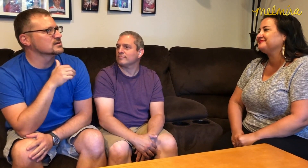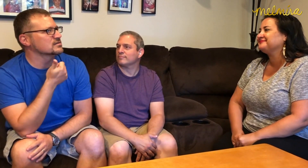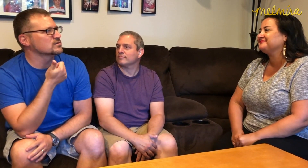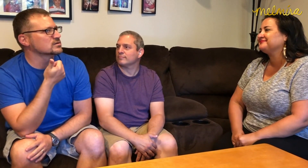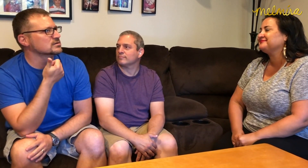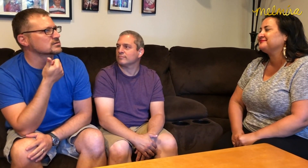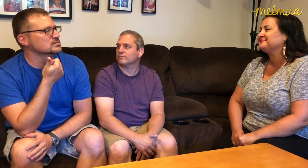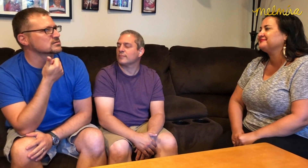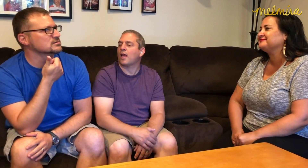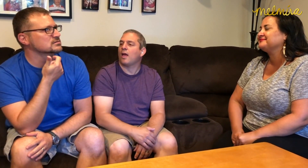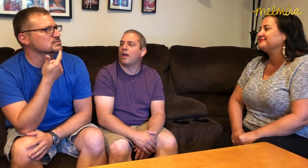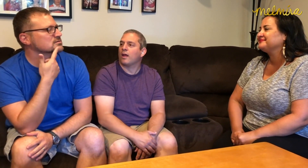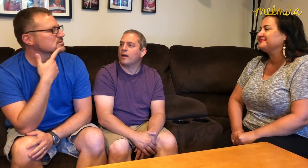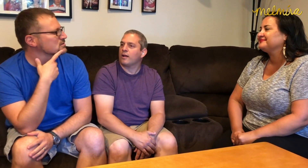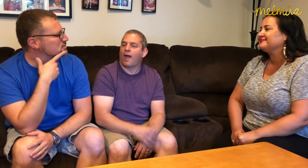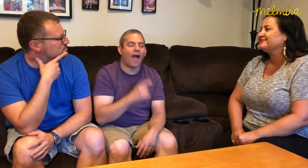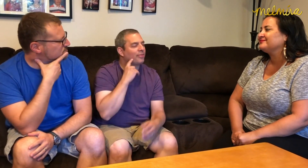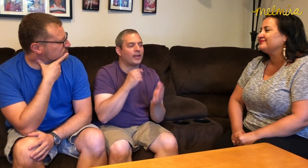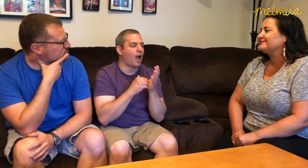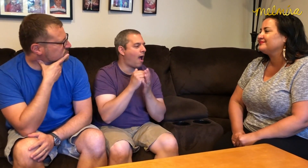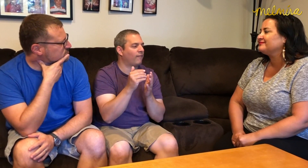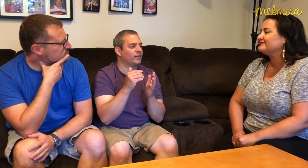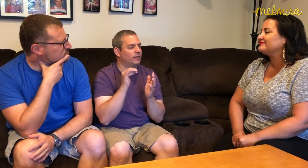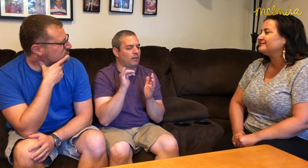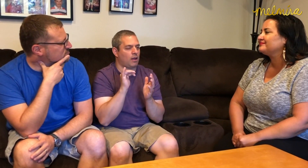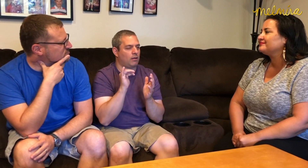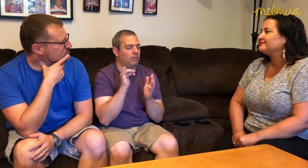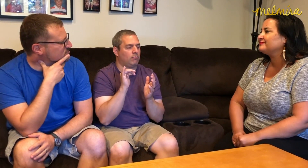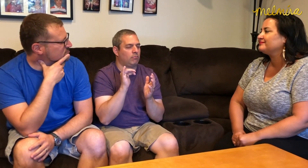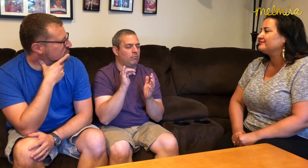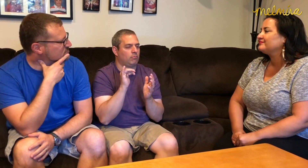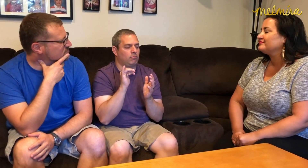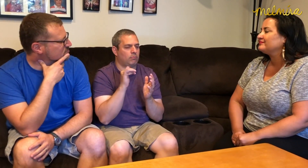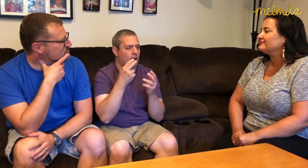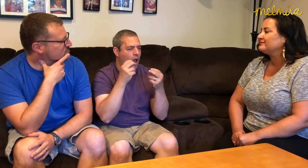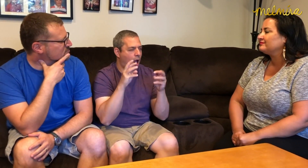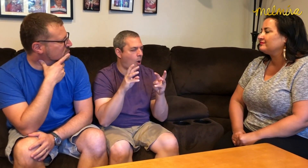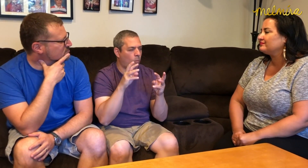Another one... Often, they wanted to, like, know how